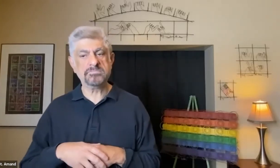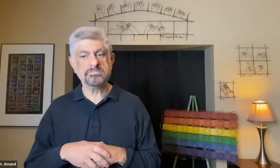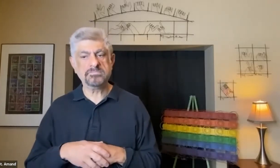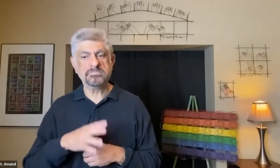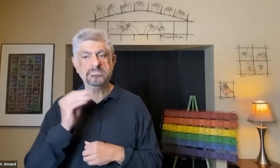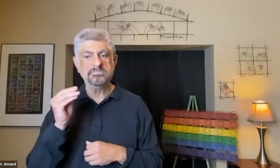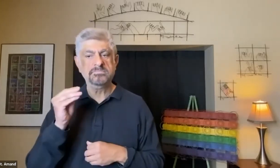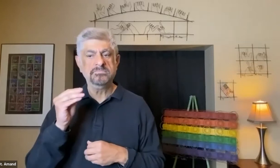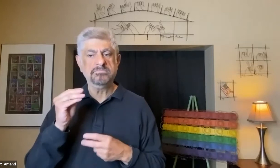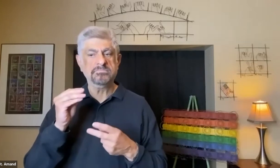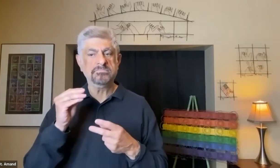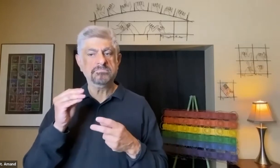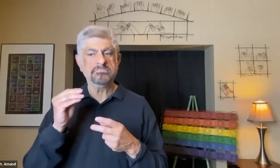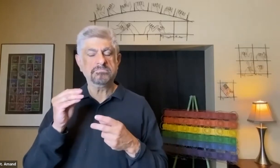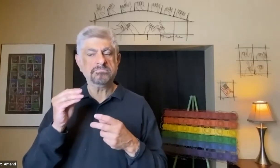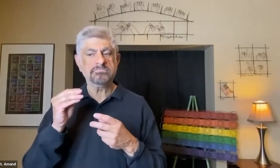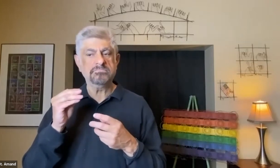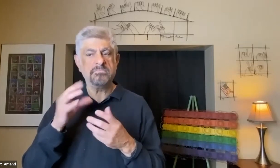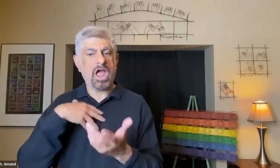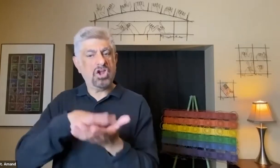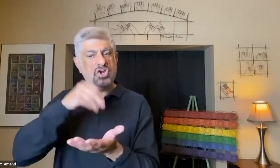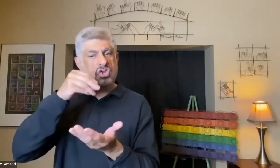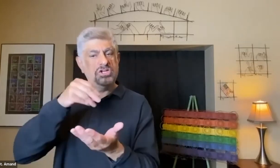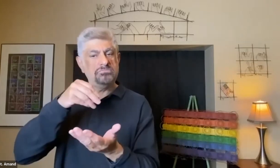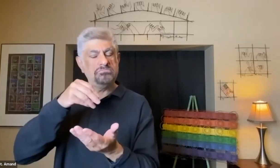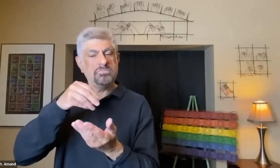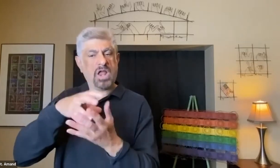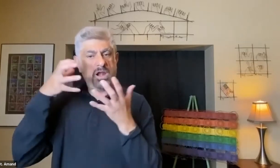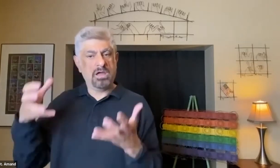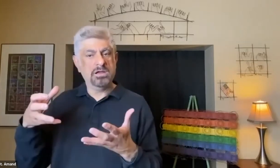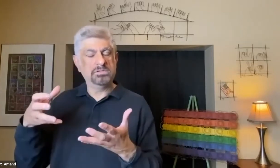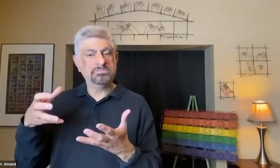and he had a happy life, and it was nice to be around.